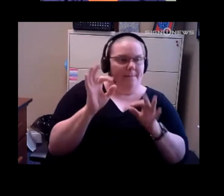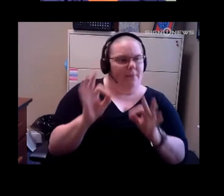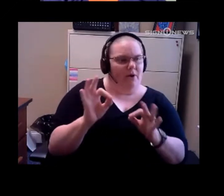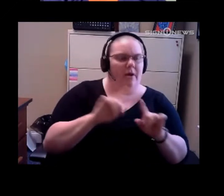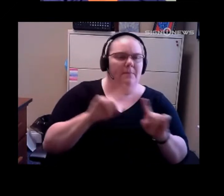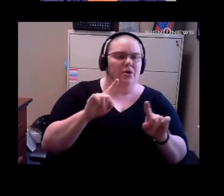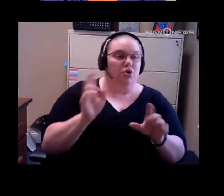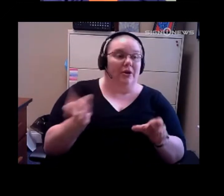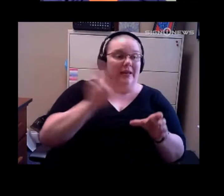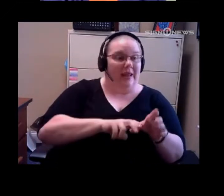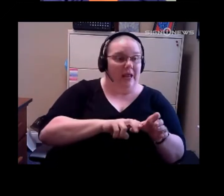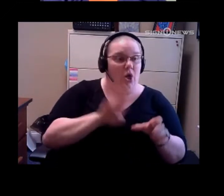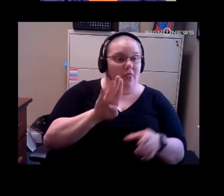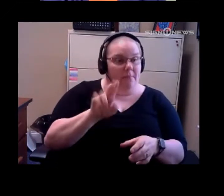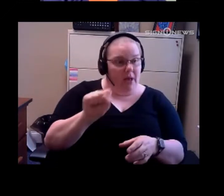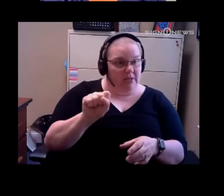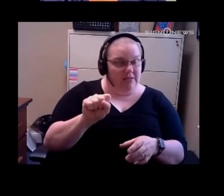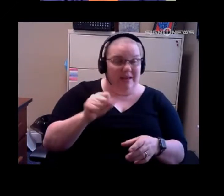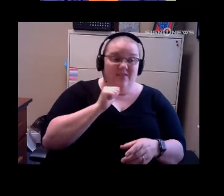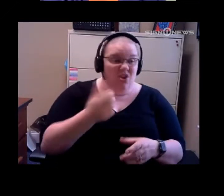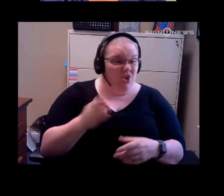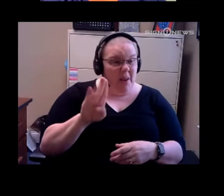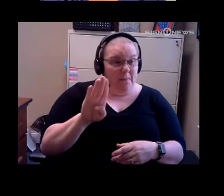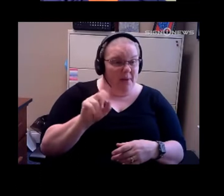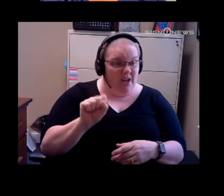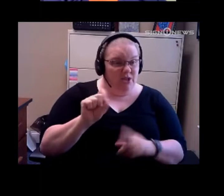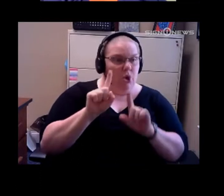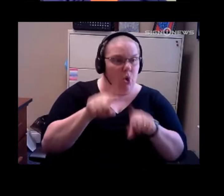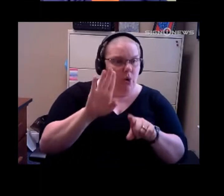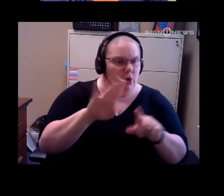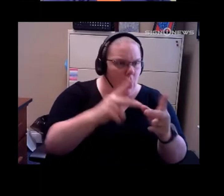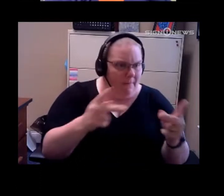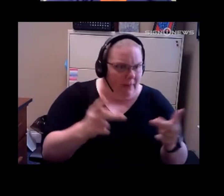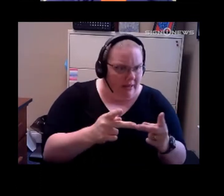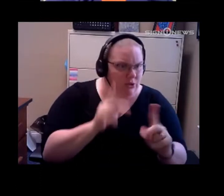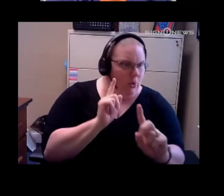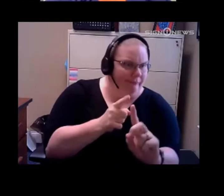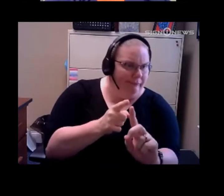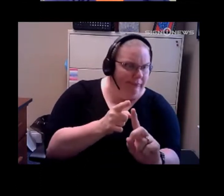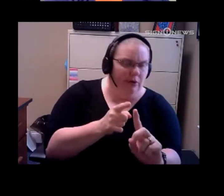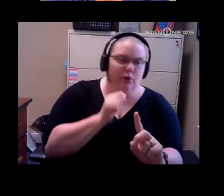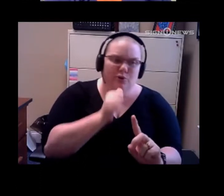the bus and if there isn't a bus going to your destination you don't not travel you